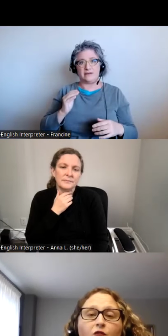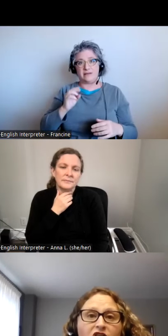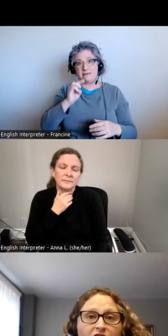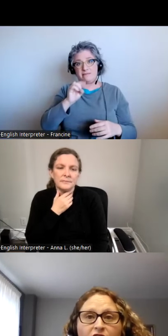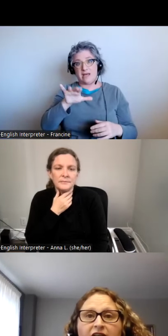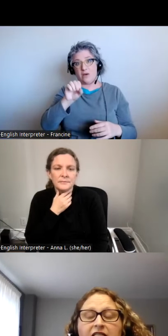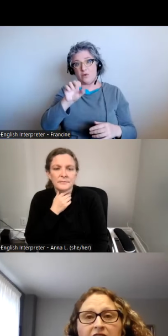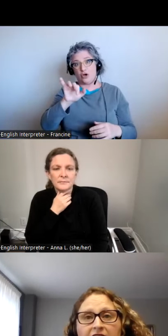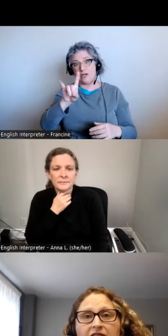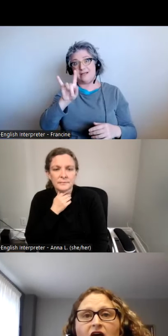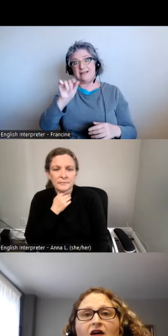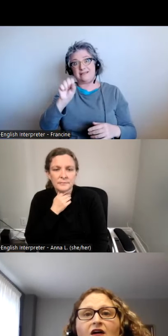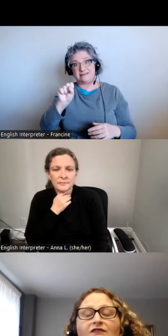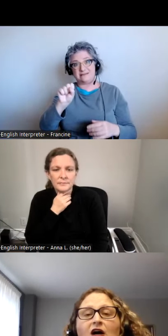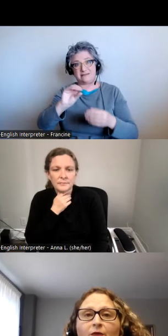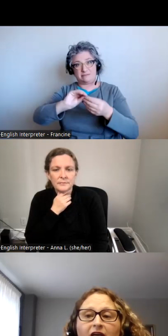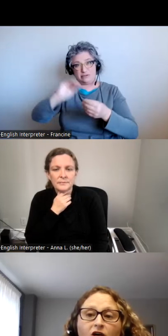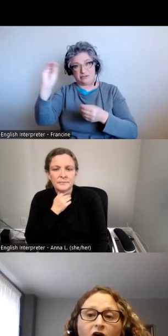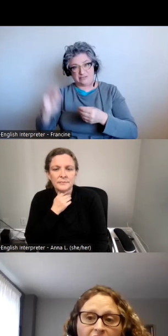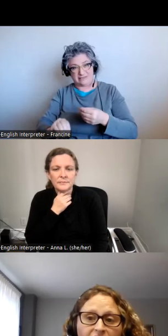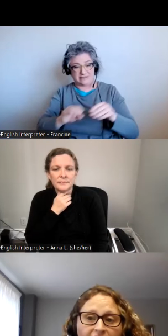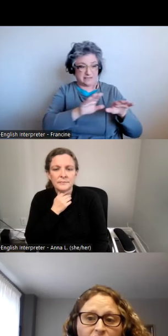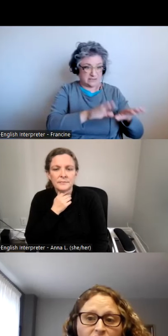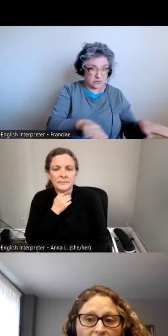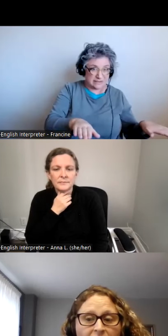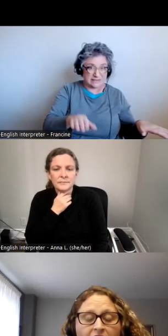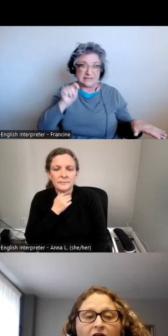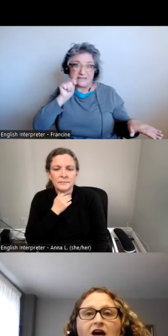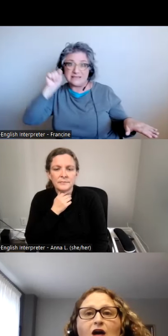. I think it's also very important to note that